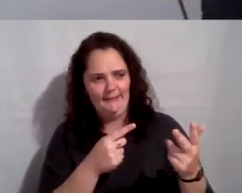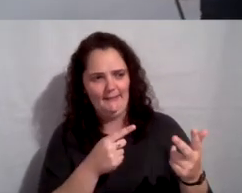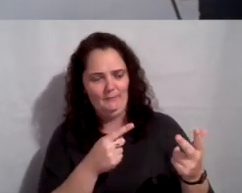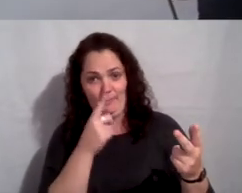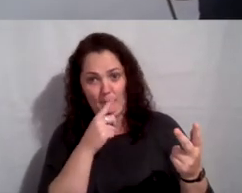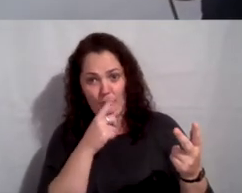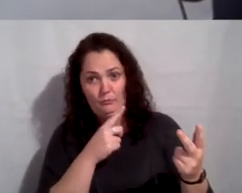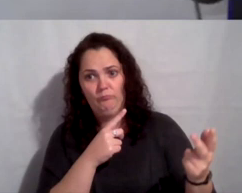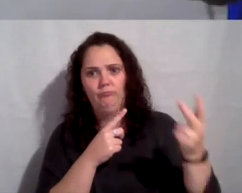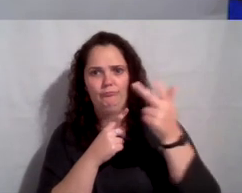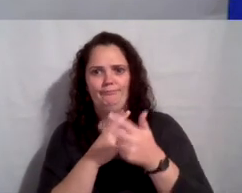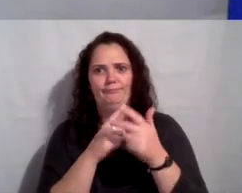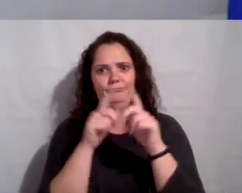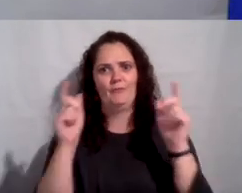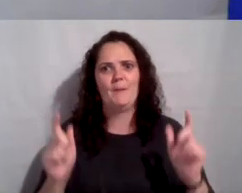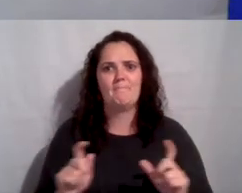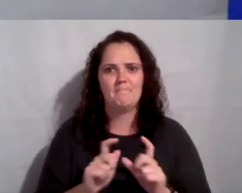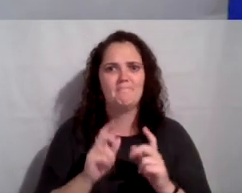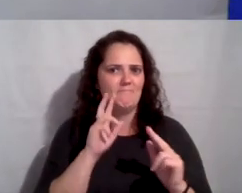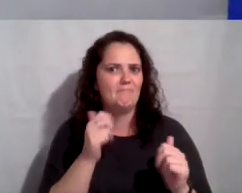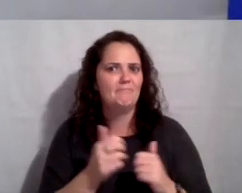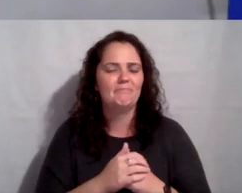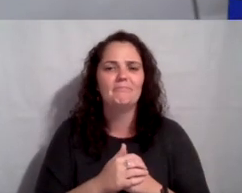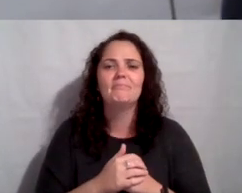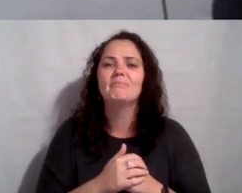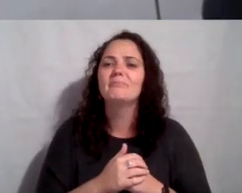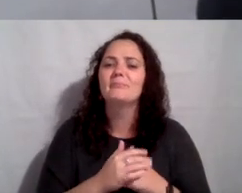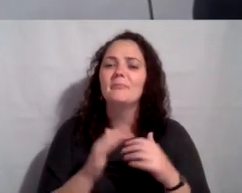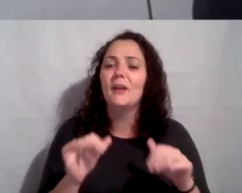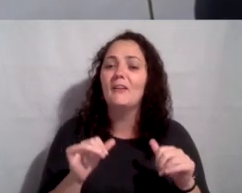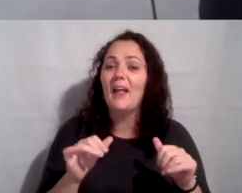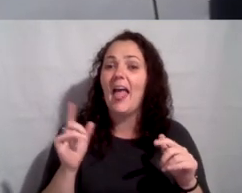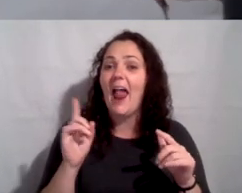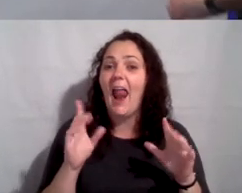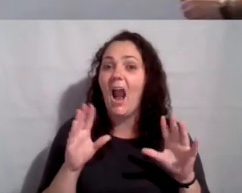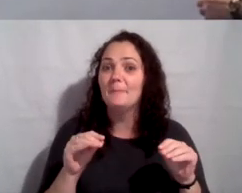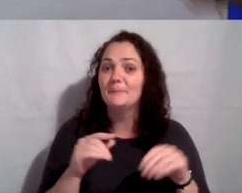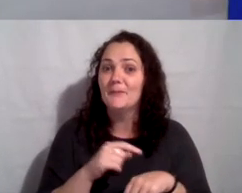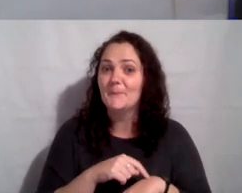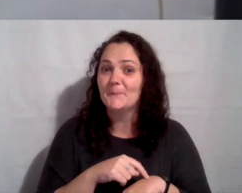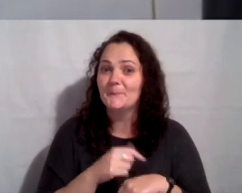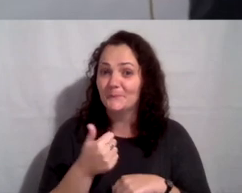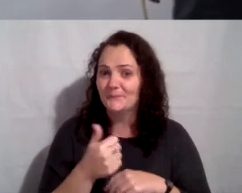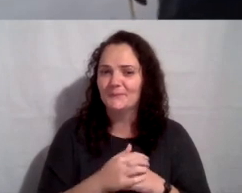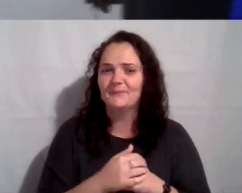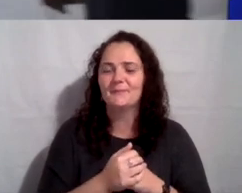for you. And we're out. Alright Atticus and